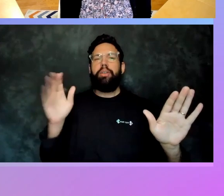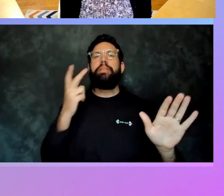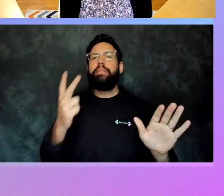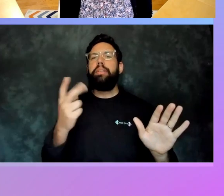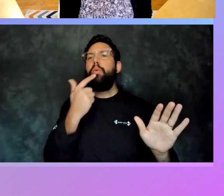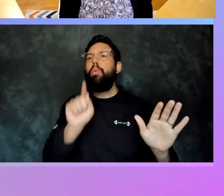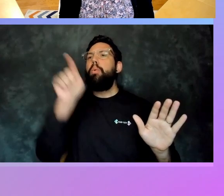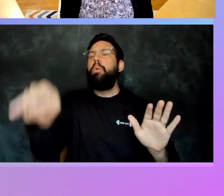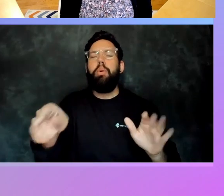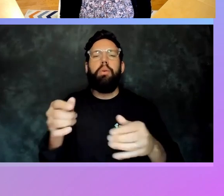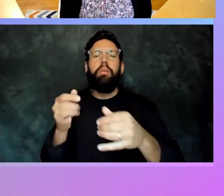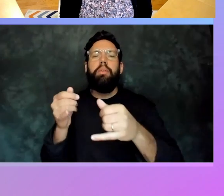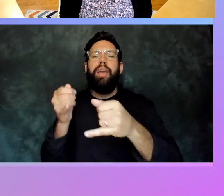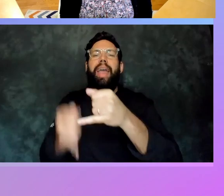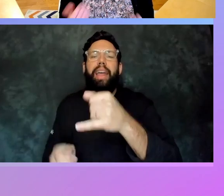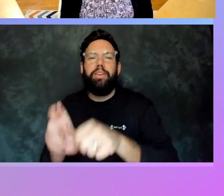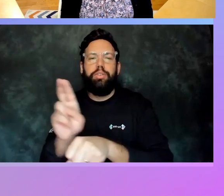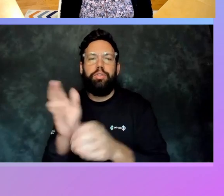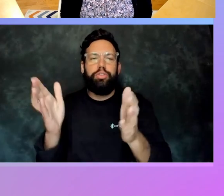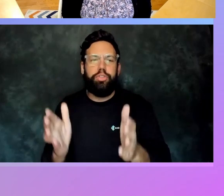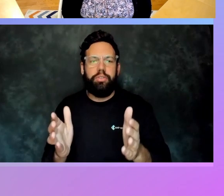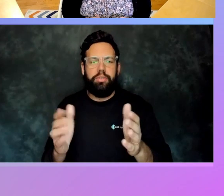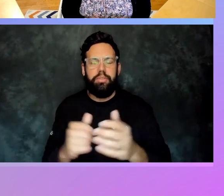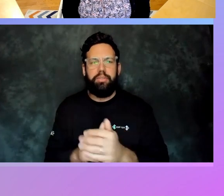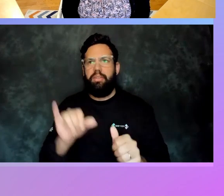cycle. No matter the type of